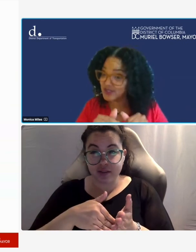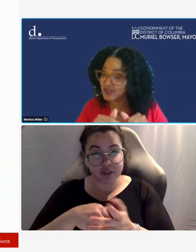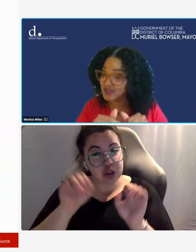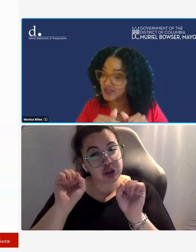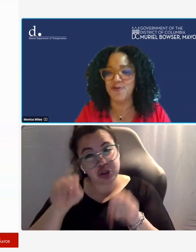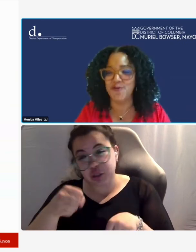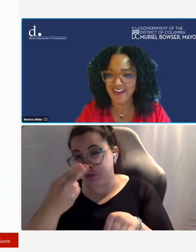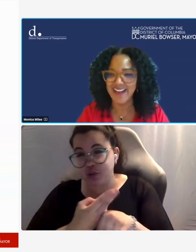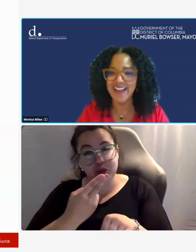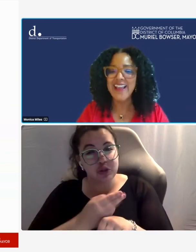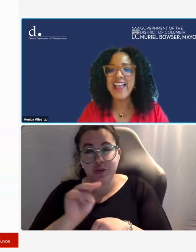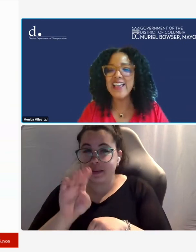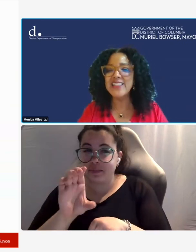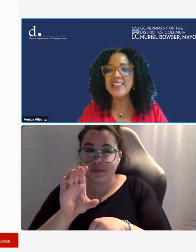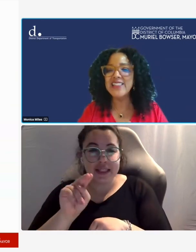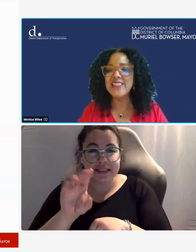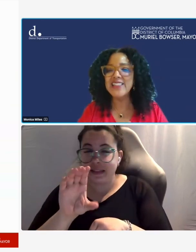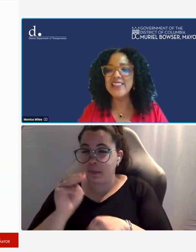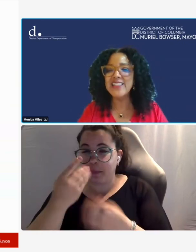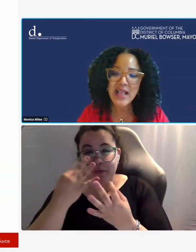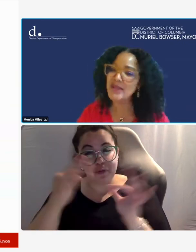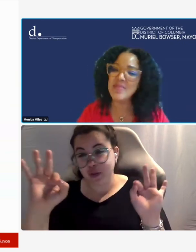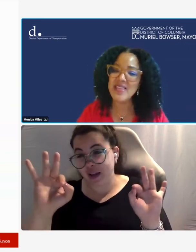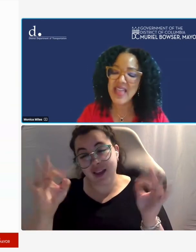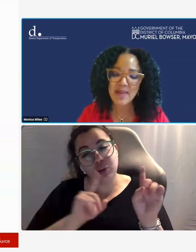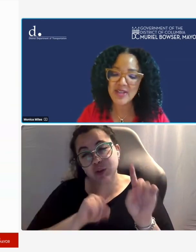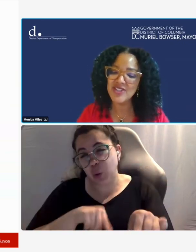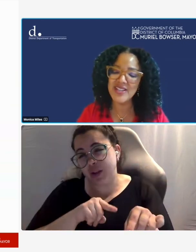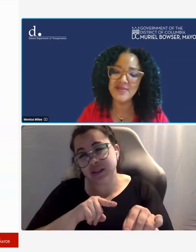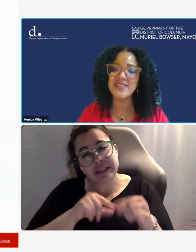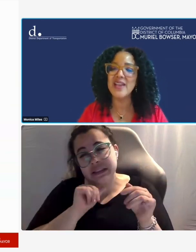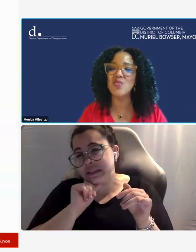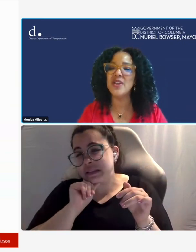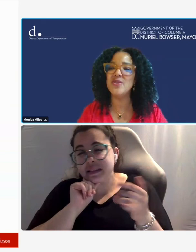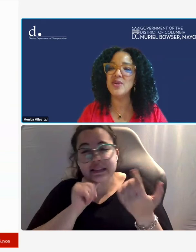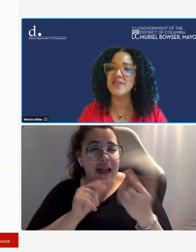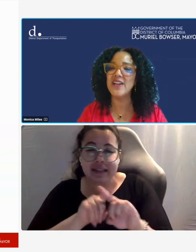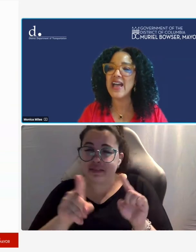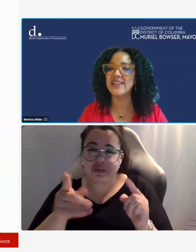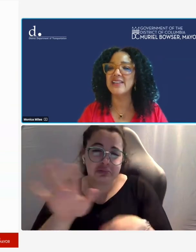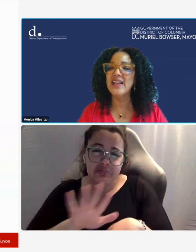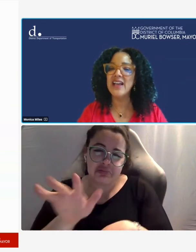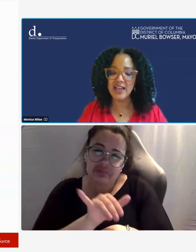for free and the results are not going to be that much different than what you would have gotten um